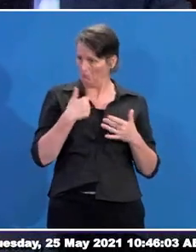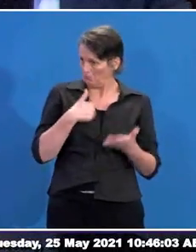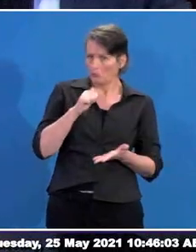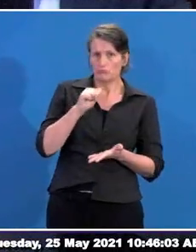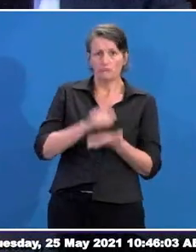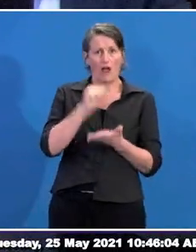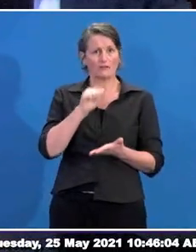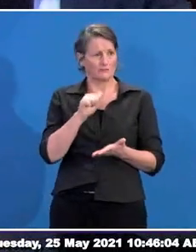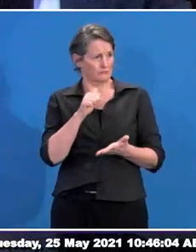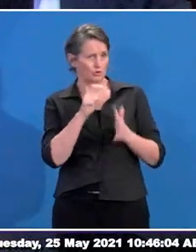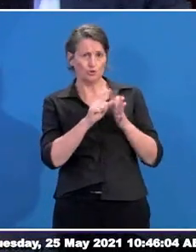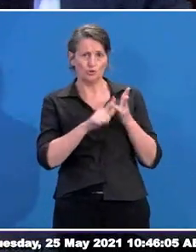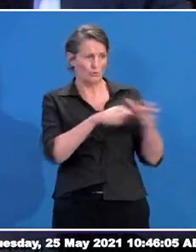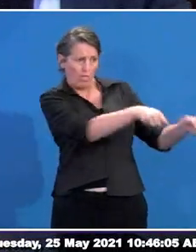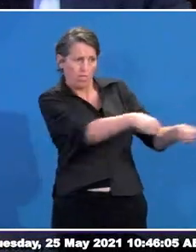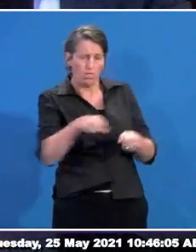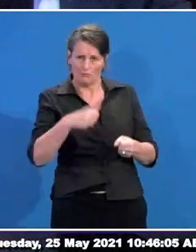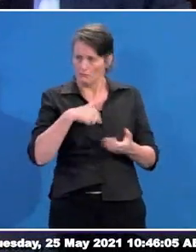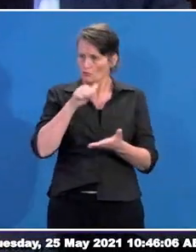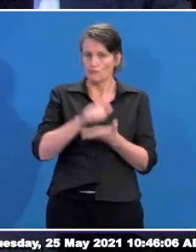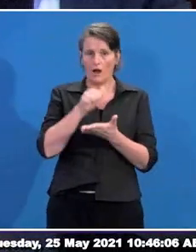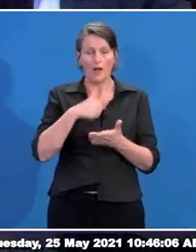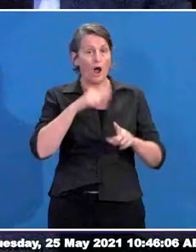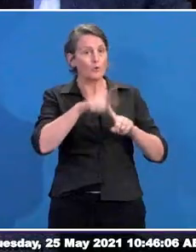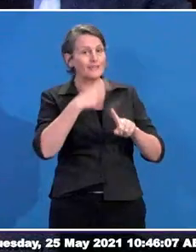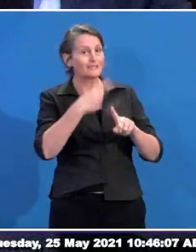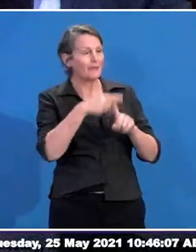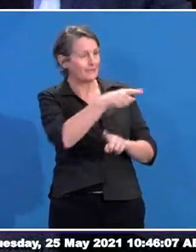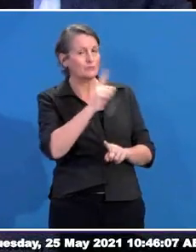I would have expected him to say, "Yeah, I did it and I did it for these reasons."